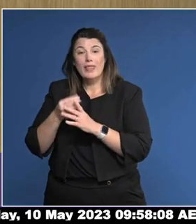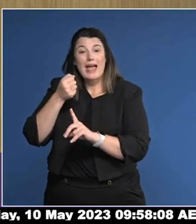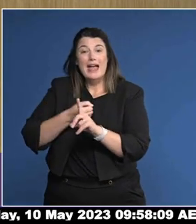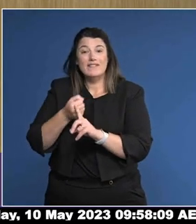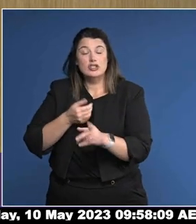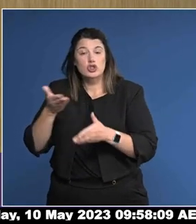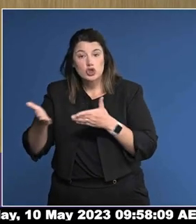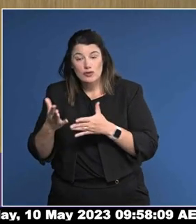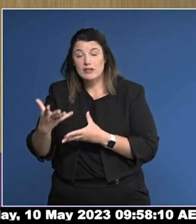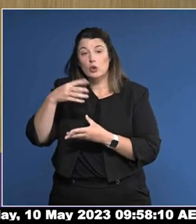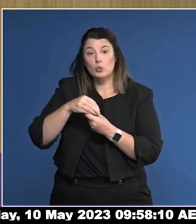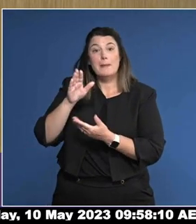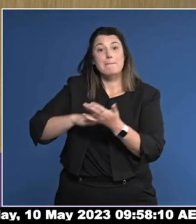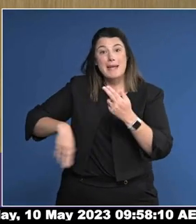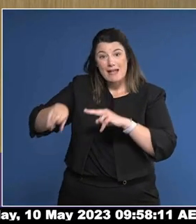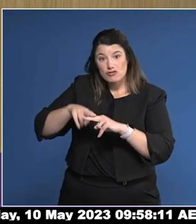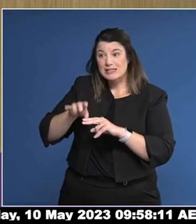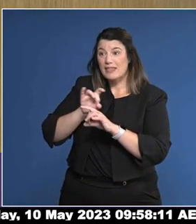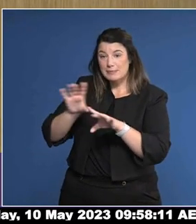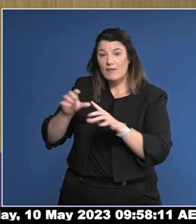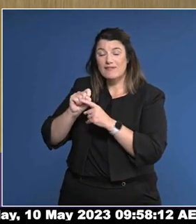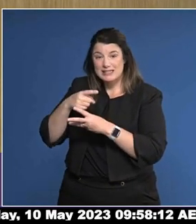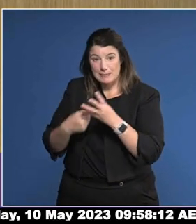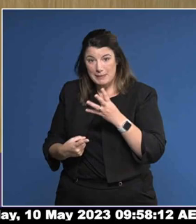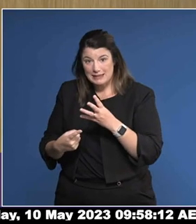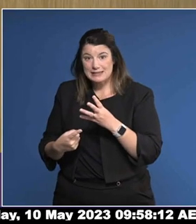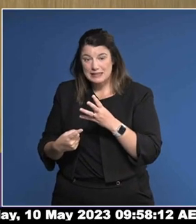parents with a disability in that formulation, but not children, as I